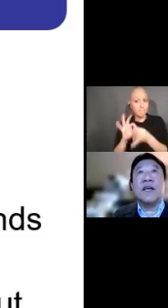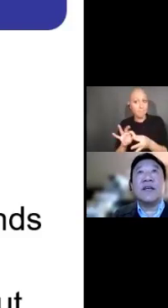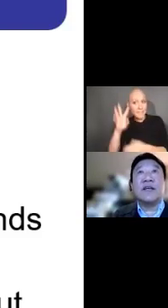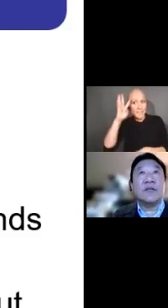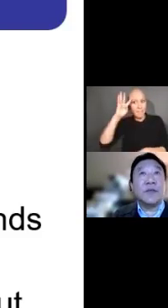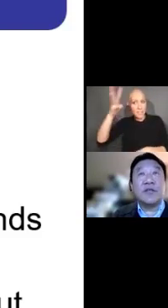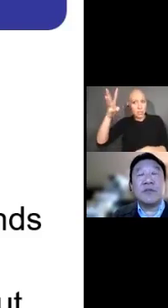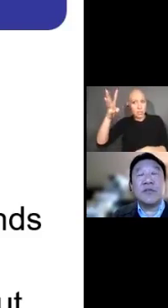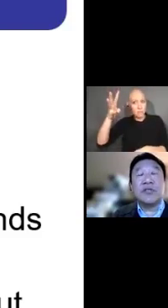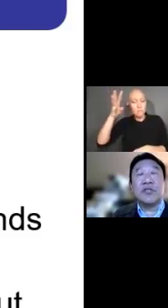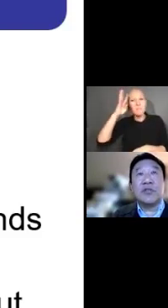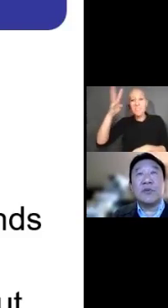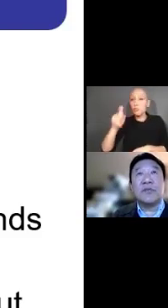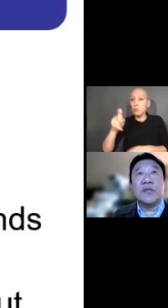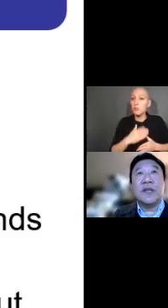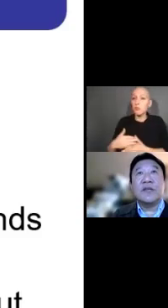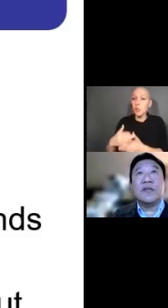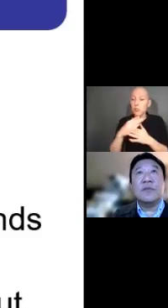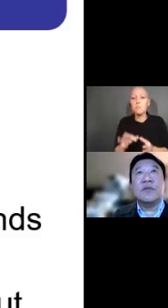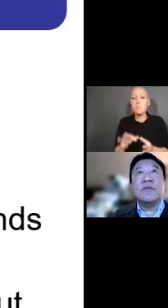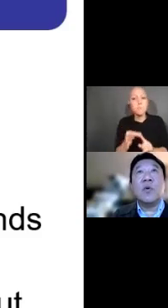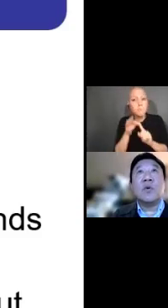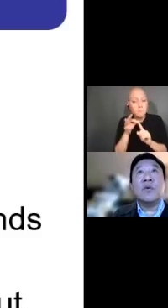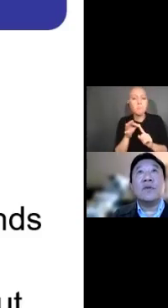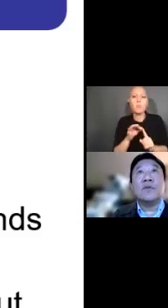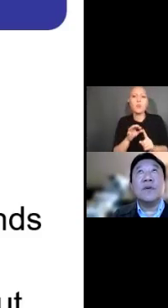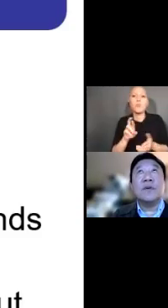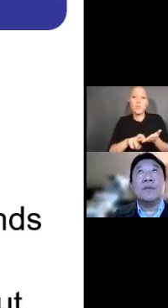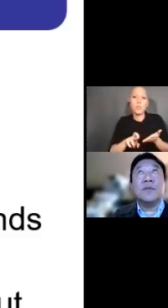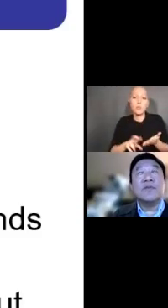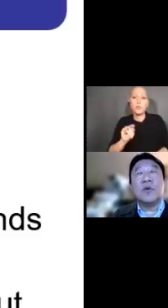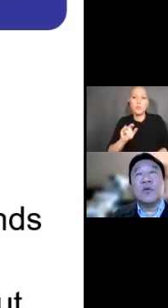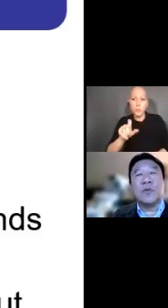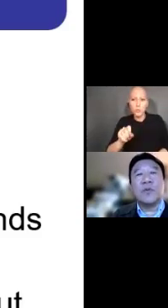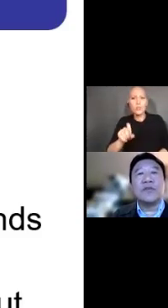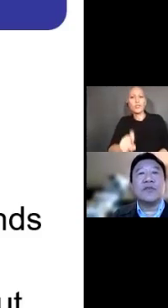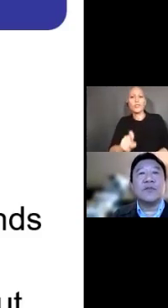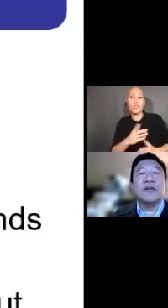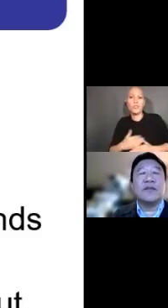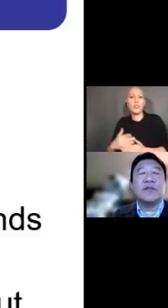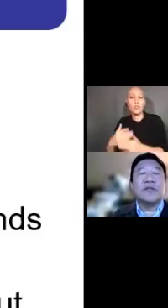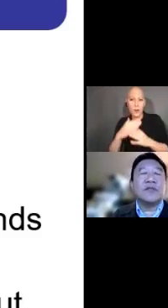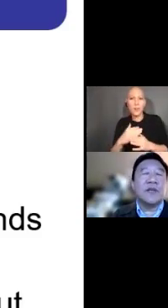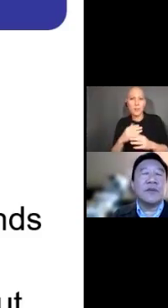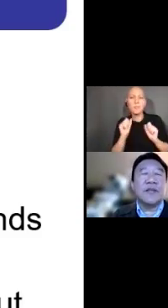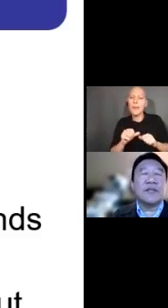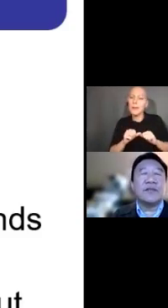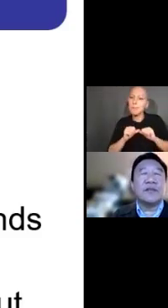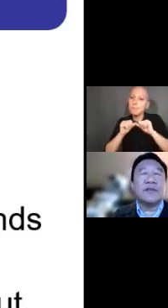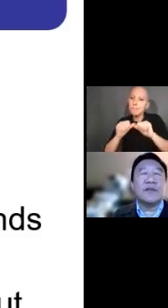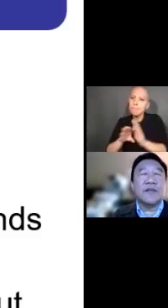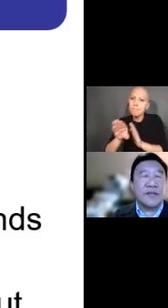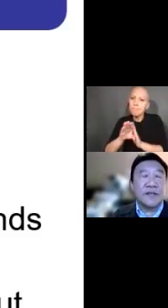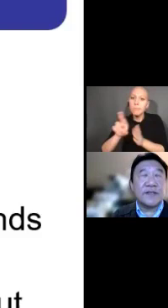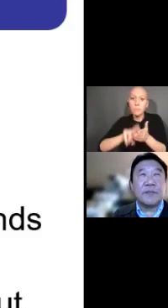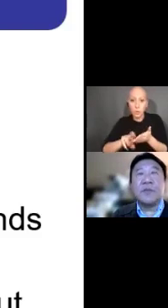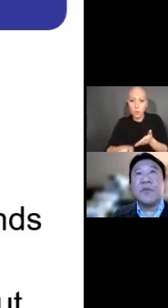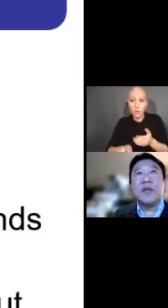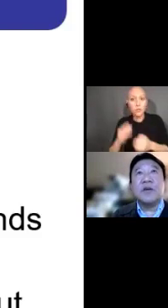especially research tools, to move forward with research because transgenic mice, as the example,